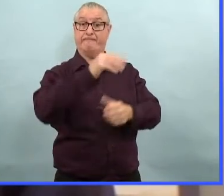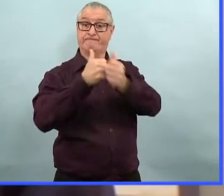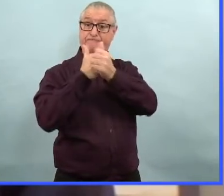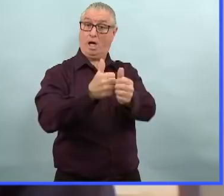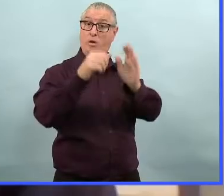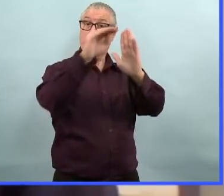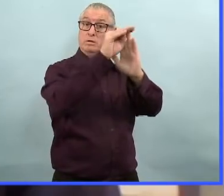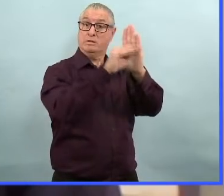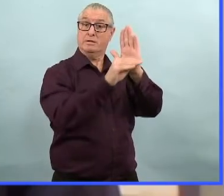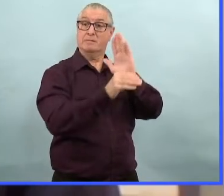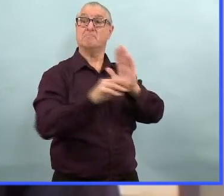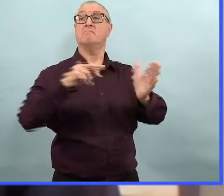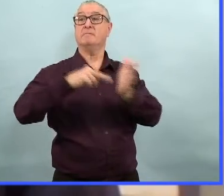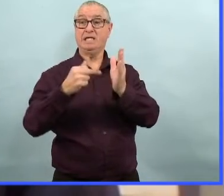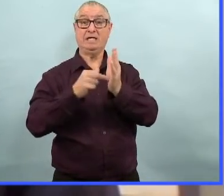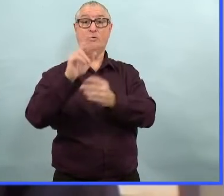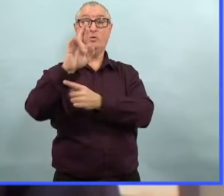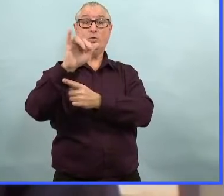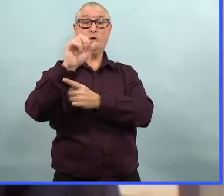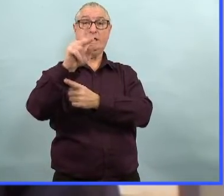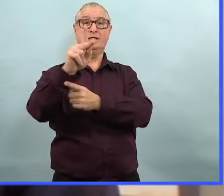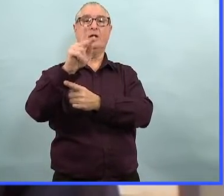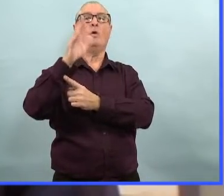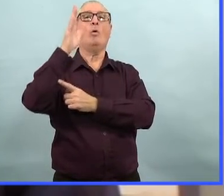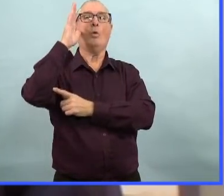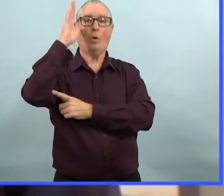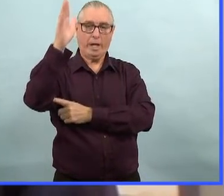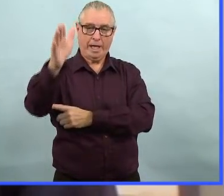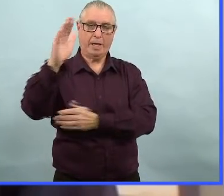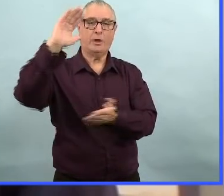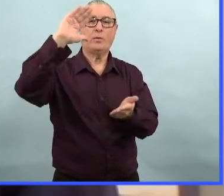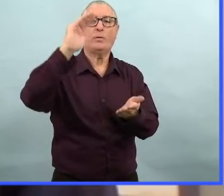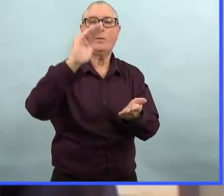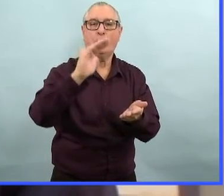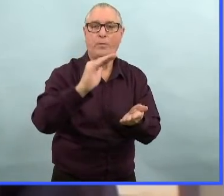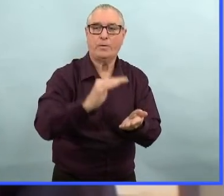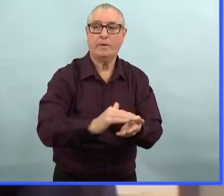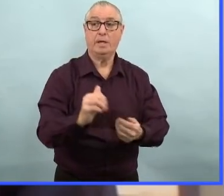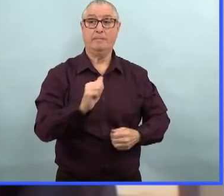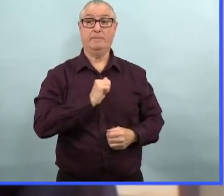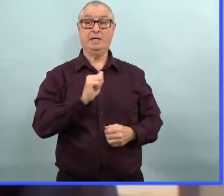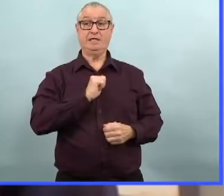the risk i don't find myself um heading out too much you know i mean a lot of that is